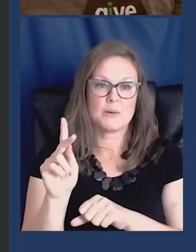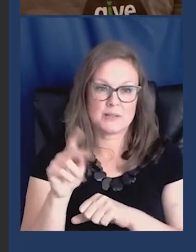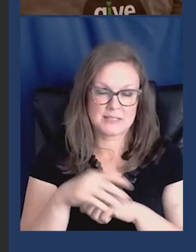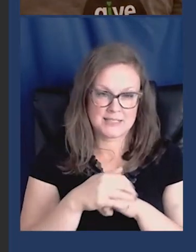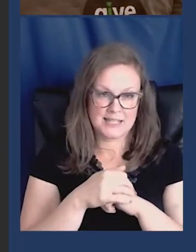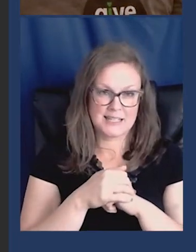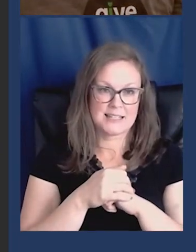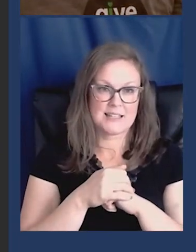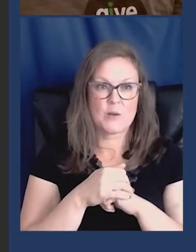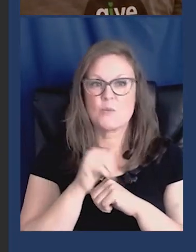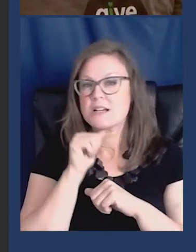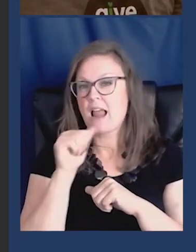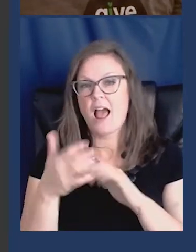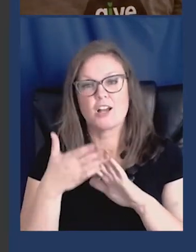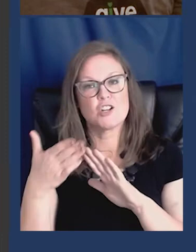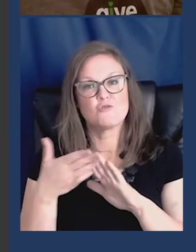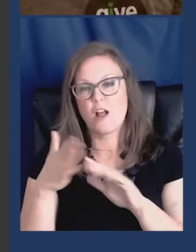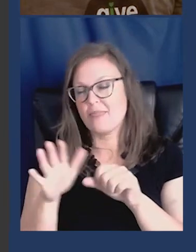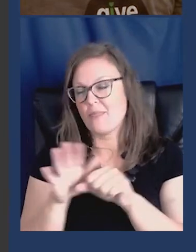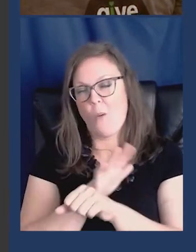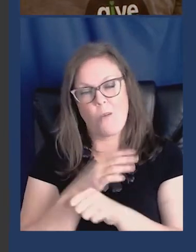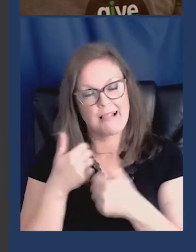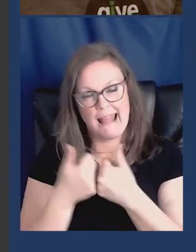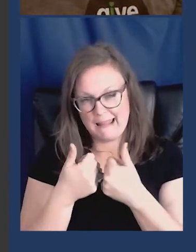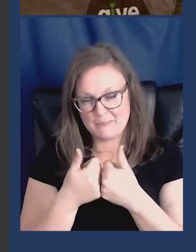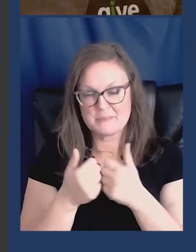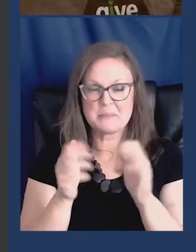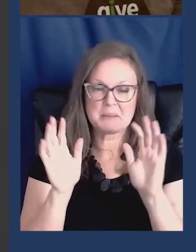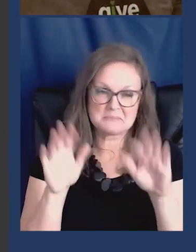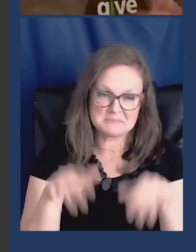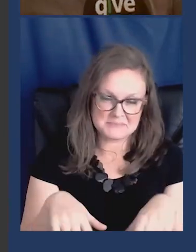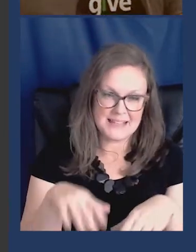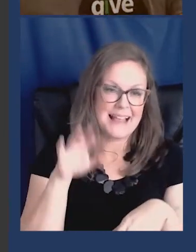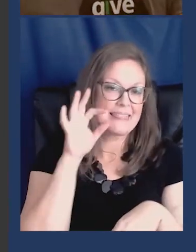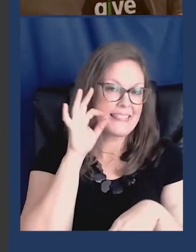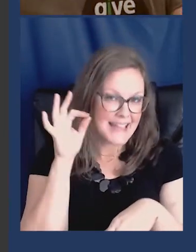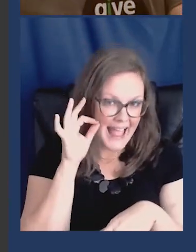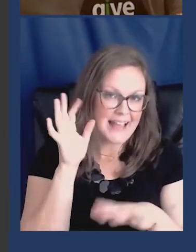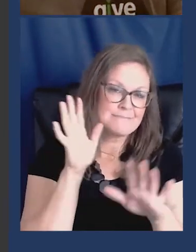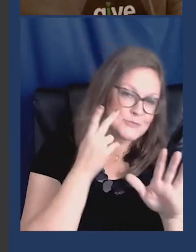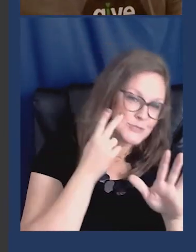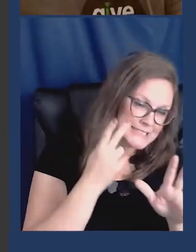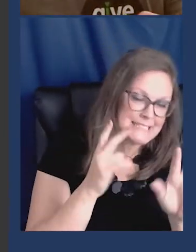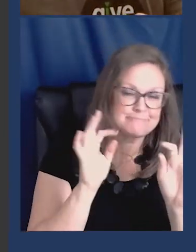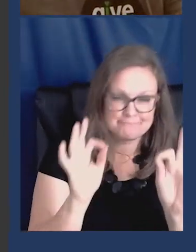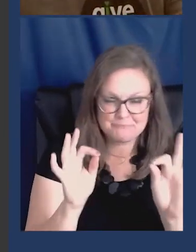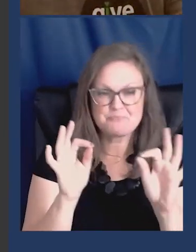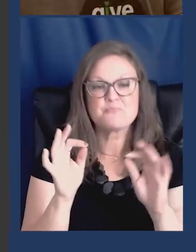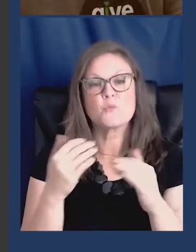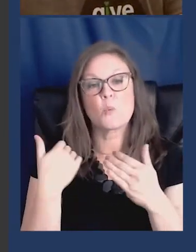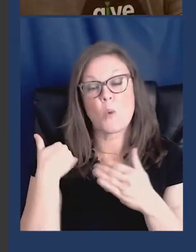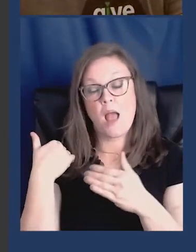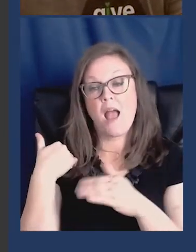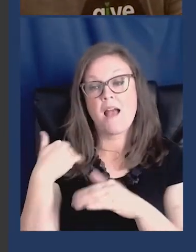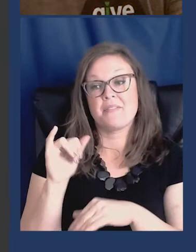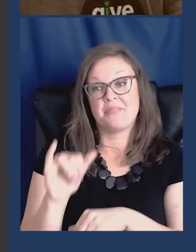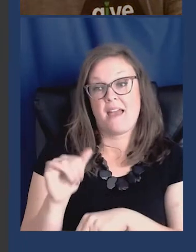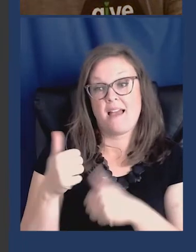we're not going to run this whole thing right now. There we go. OK, so we've got a functional game with the PlayFab